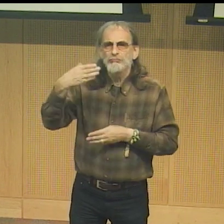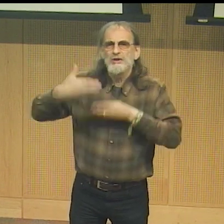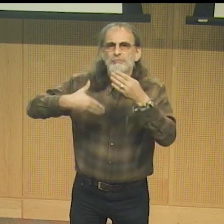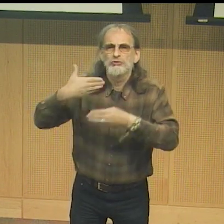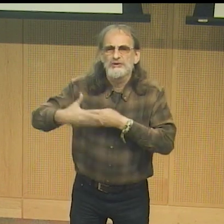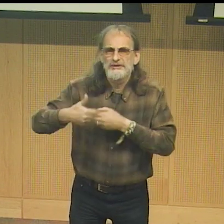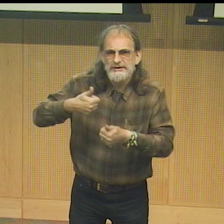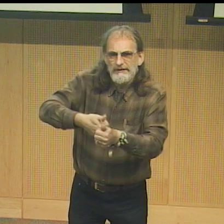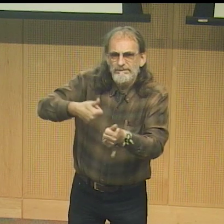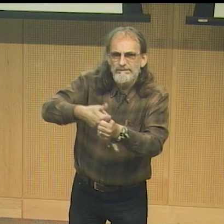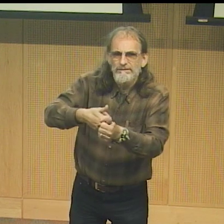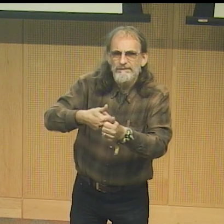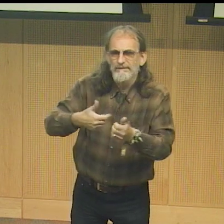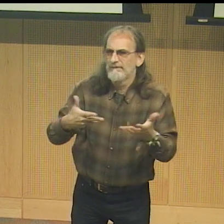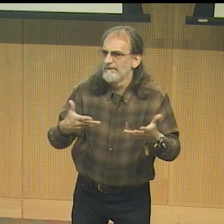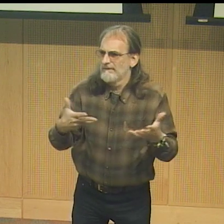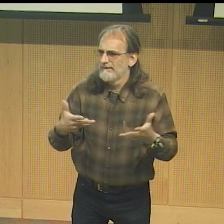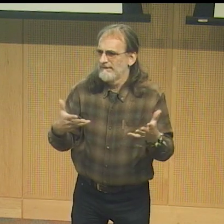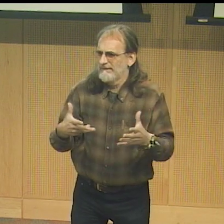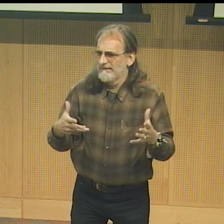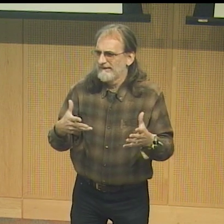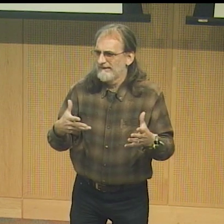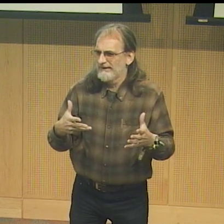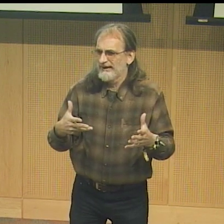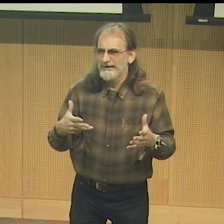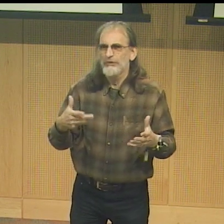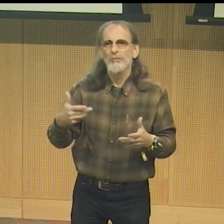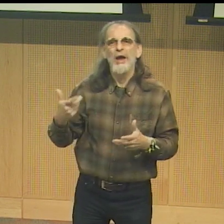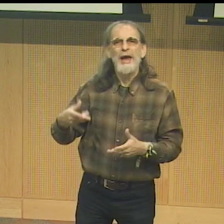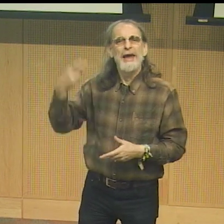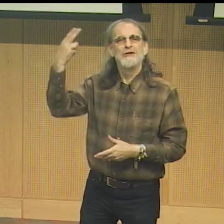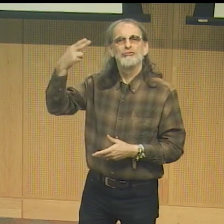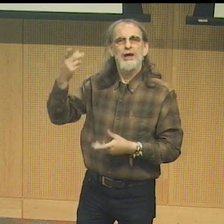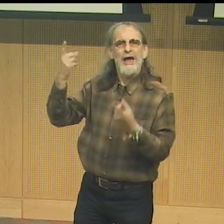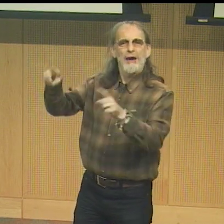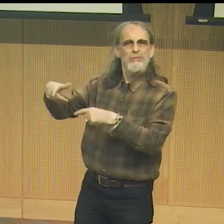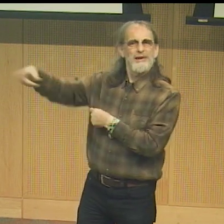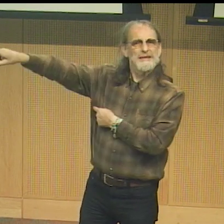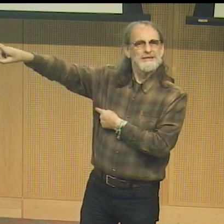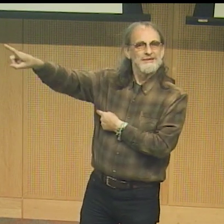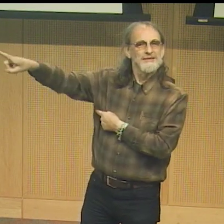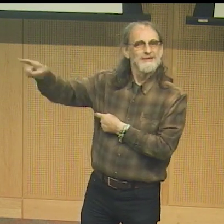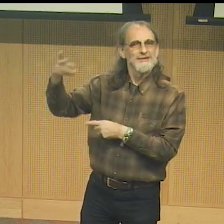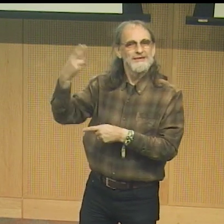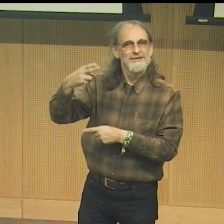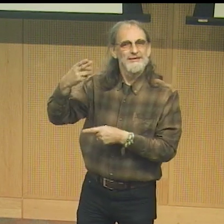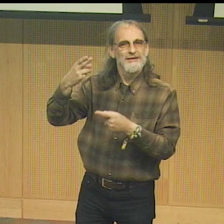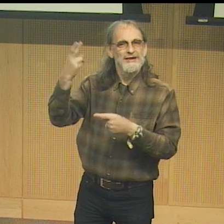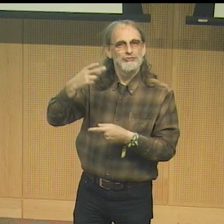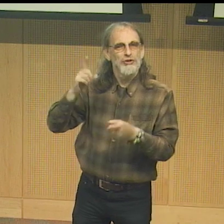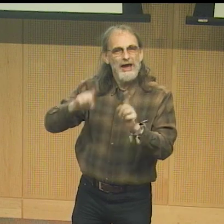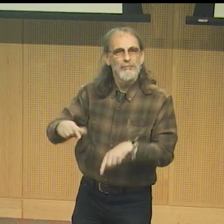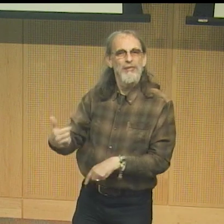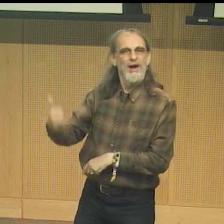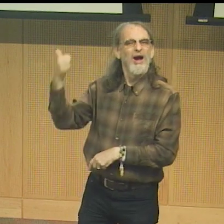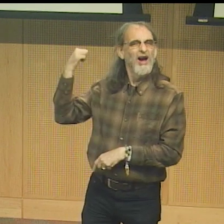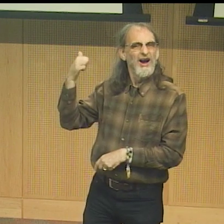It's interesting to me that I've become so personally drawn into the historical timeline of the deaf experience.